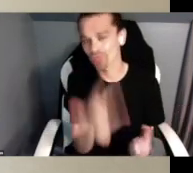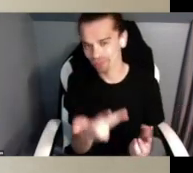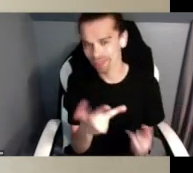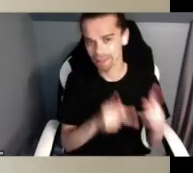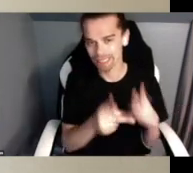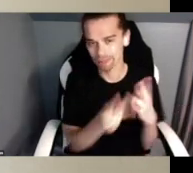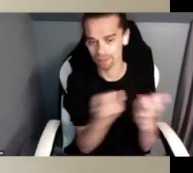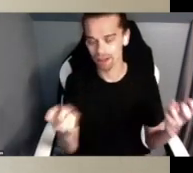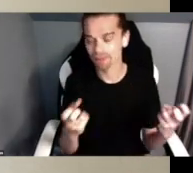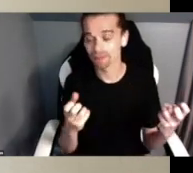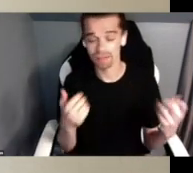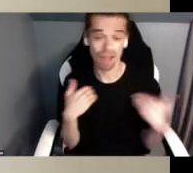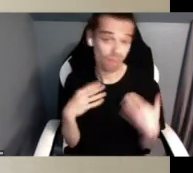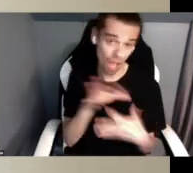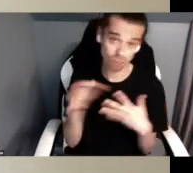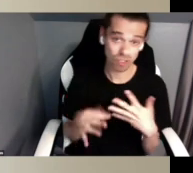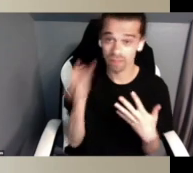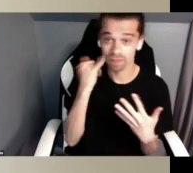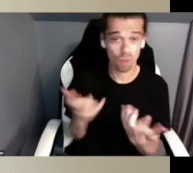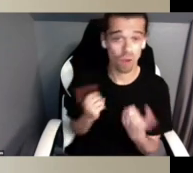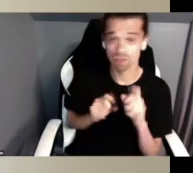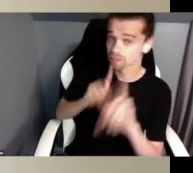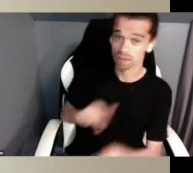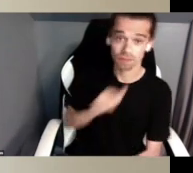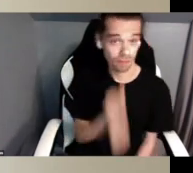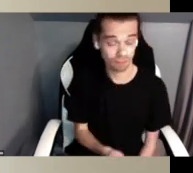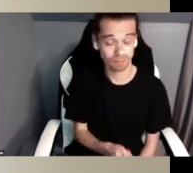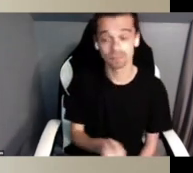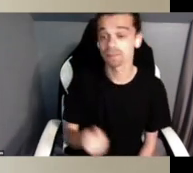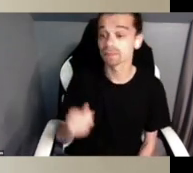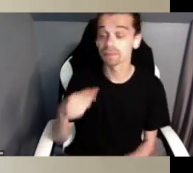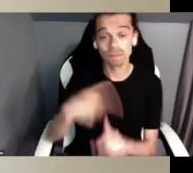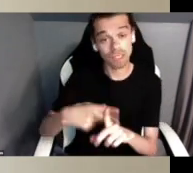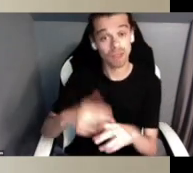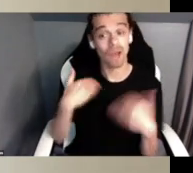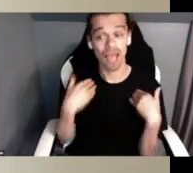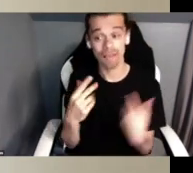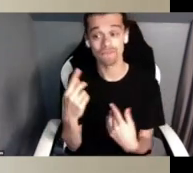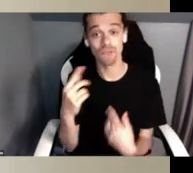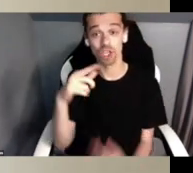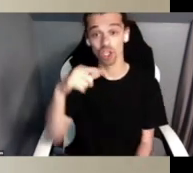If they would like, then we'll move on to our Q and A. For those that are joining us,